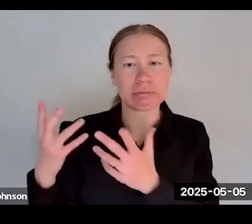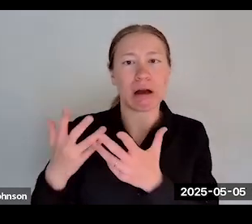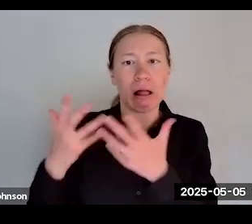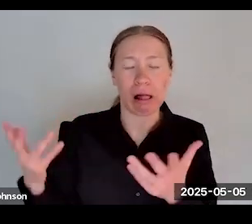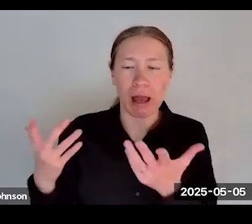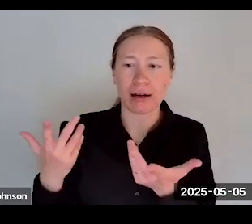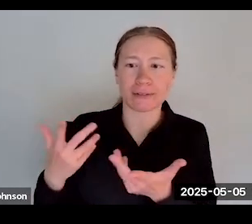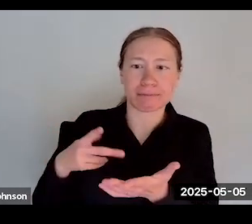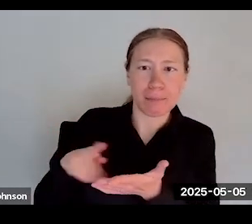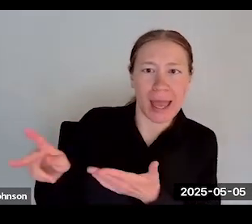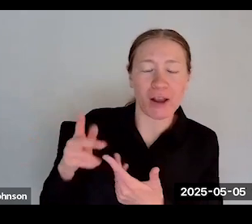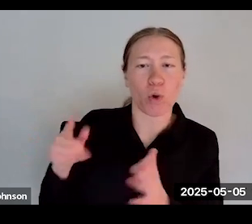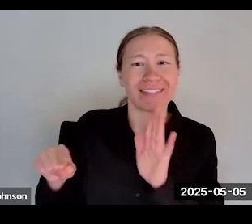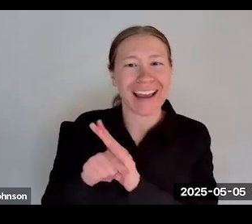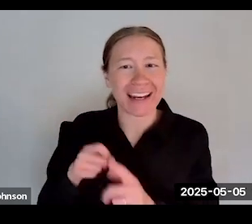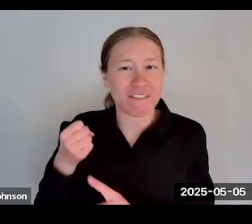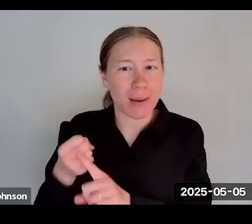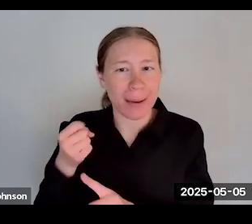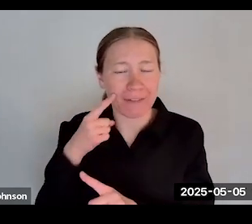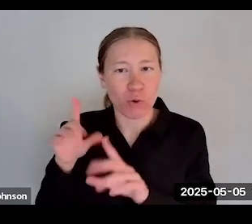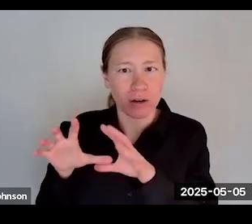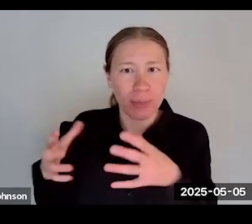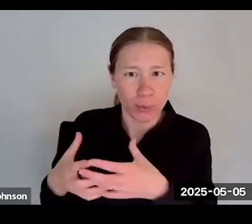on unit operations based on the resources available.